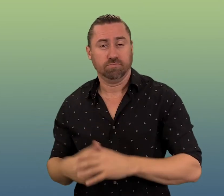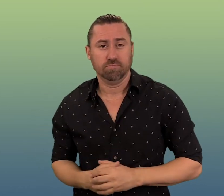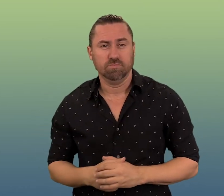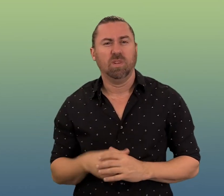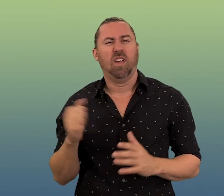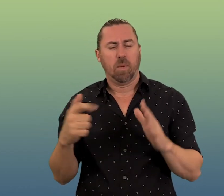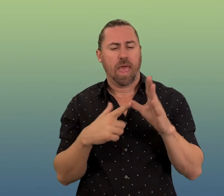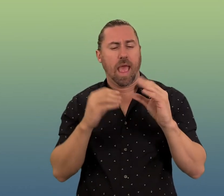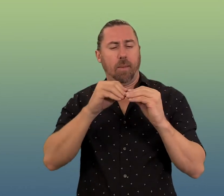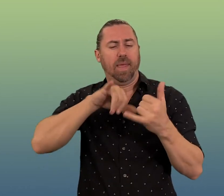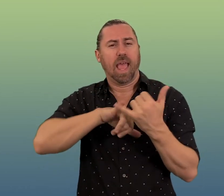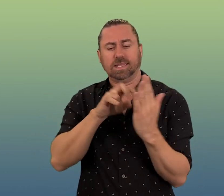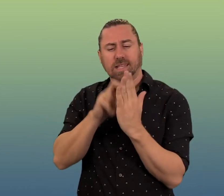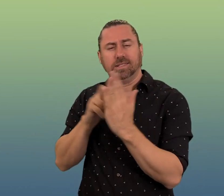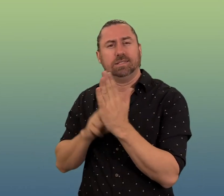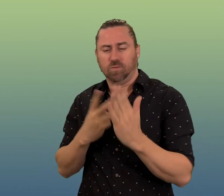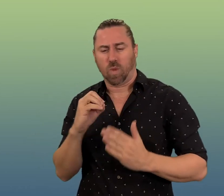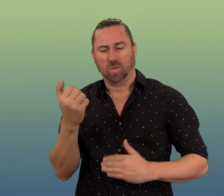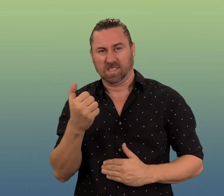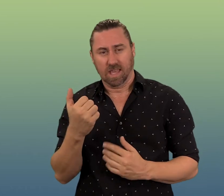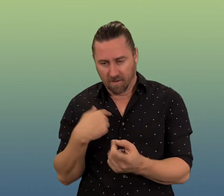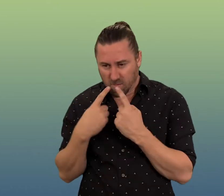Australia Bureau of Statistics Census, 2016.